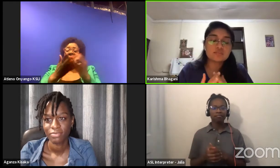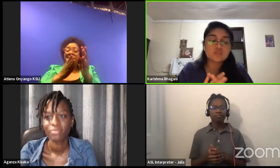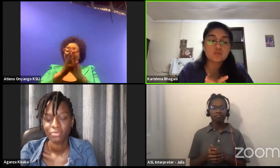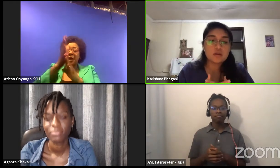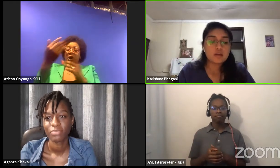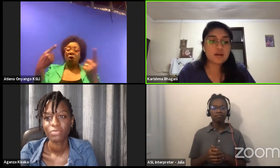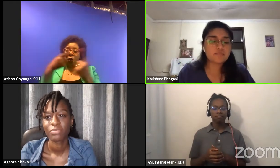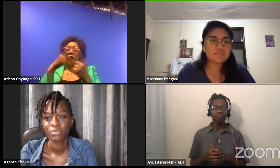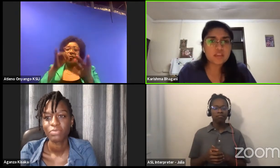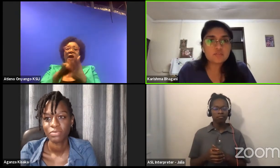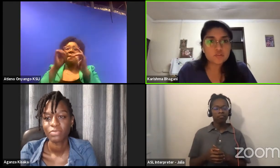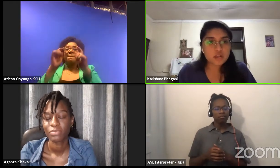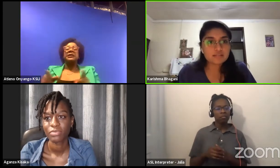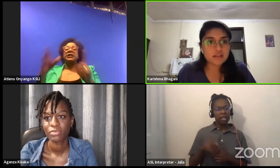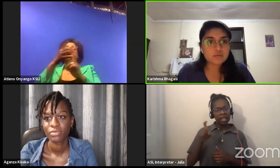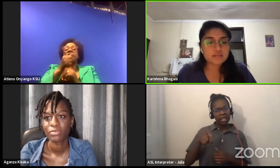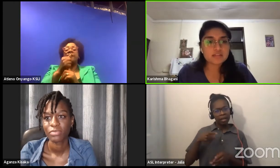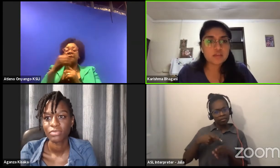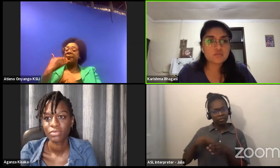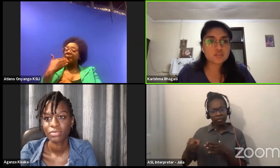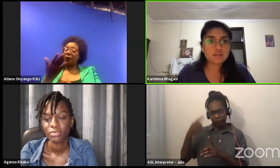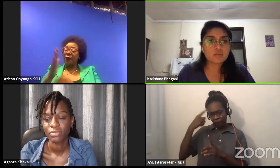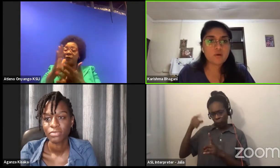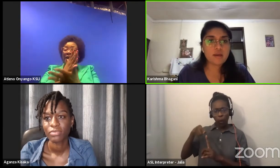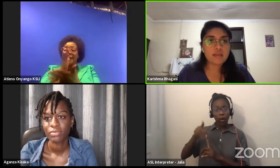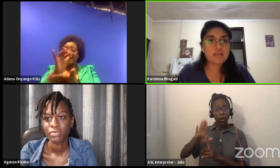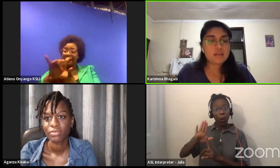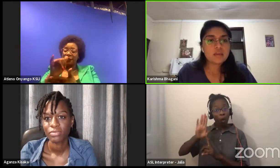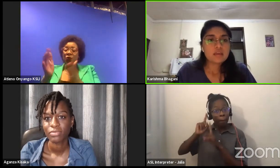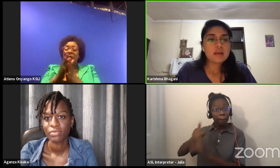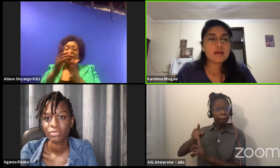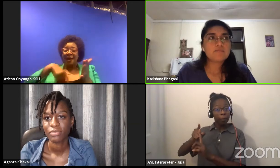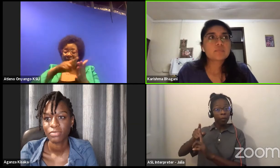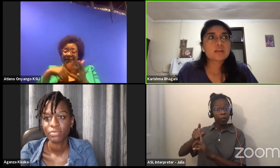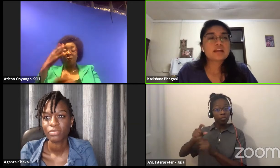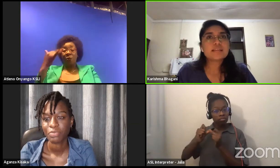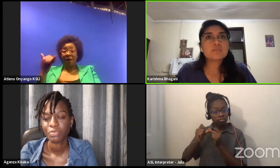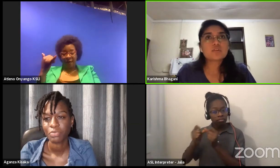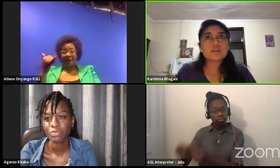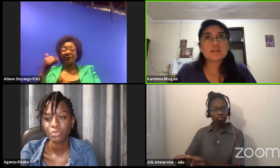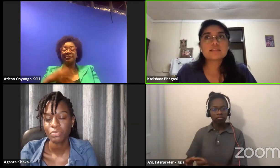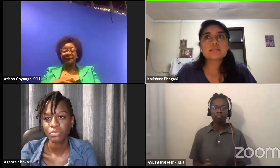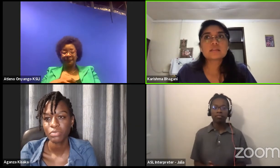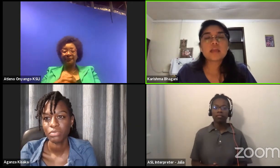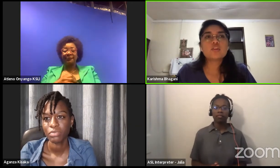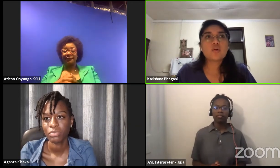So thank you for sharing that with us, thank you for sharing the why. Aganza I'm curious and you know,